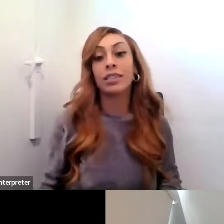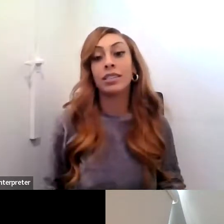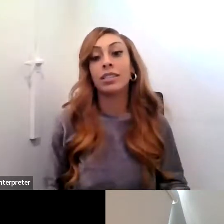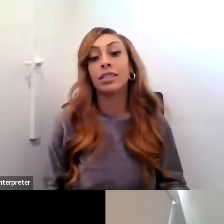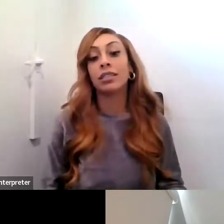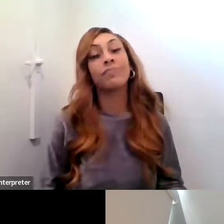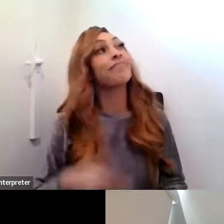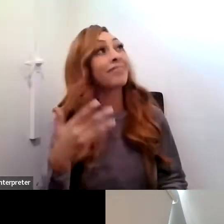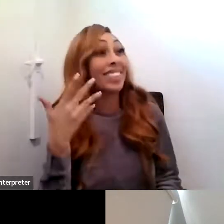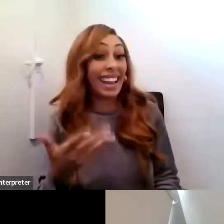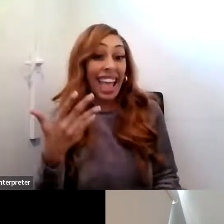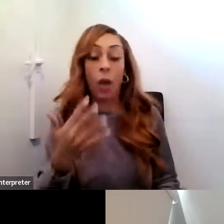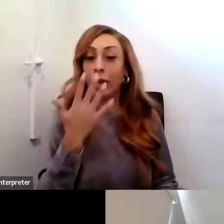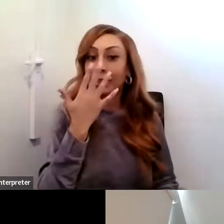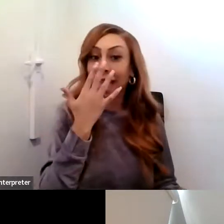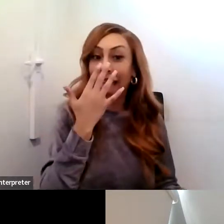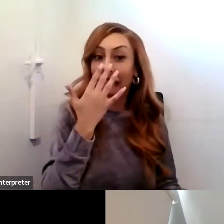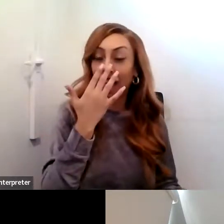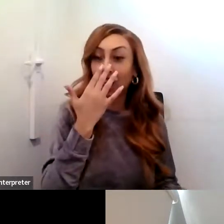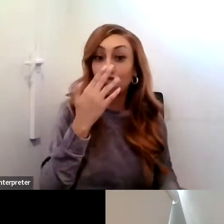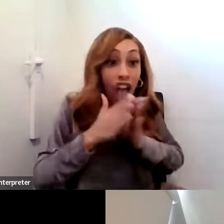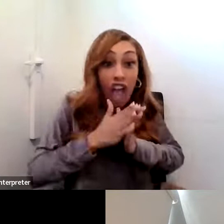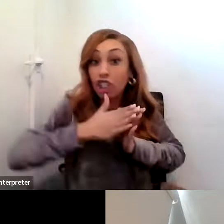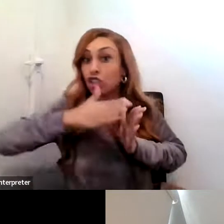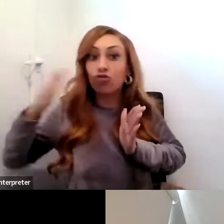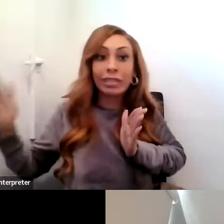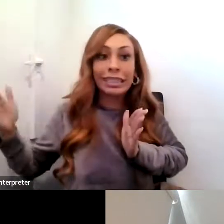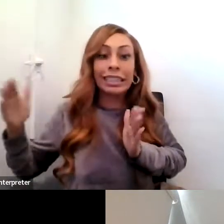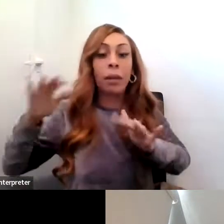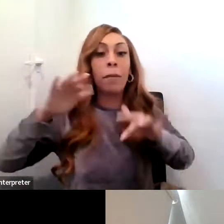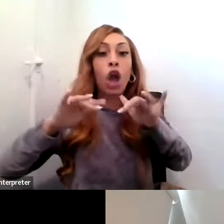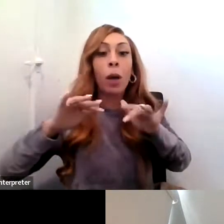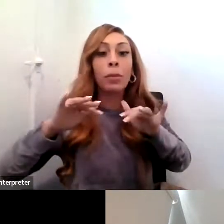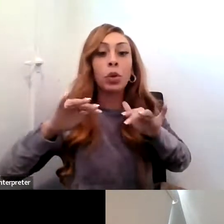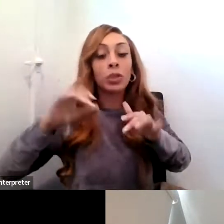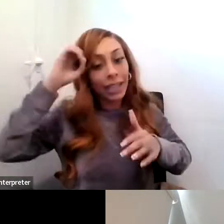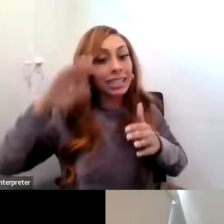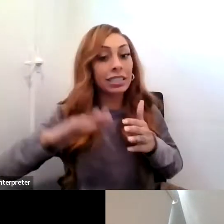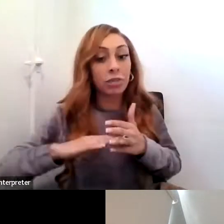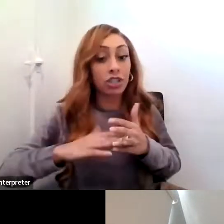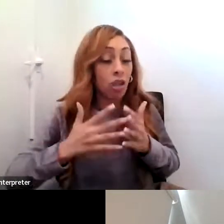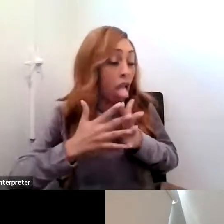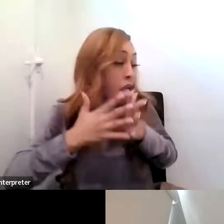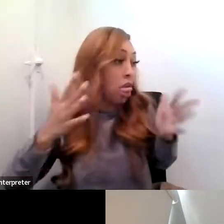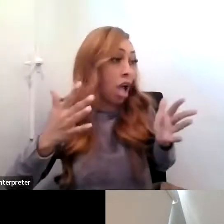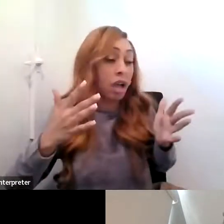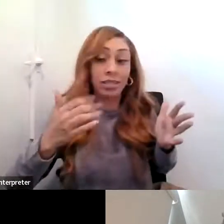as an age of extreme computing experiences. Because such a vast majority of our lives now involve